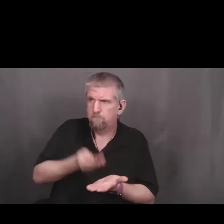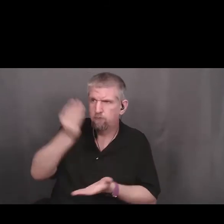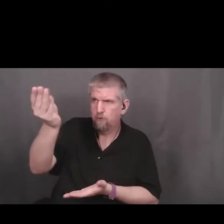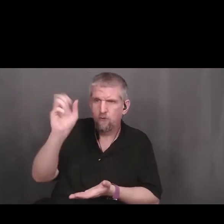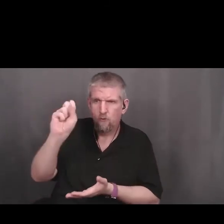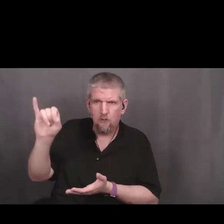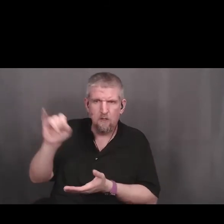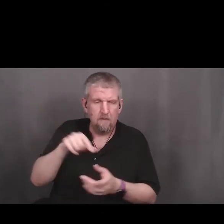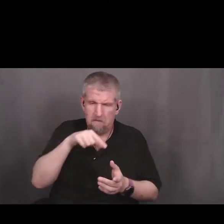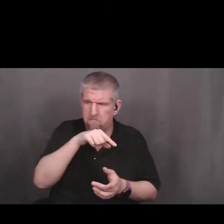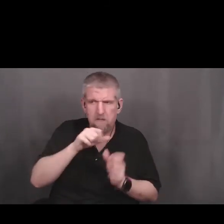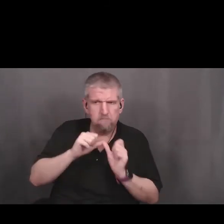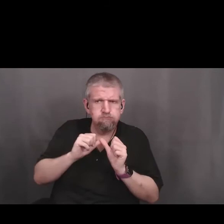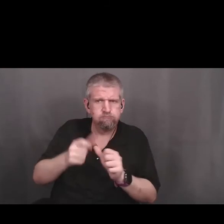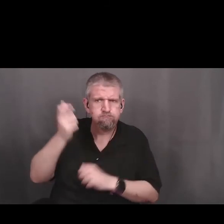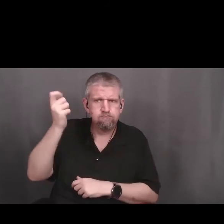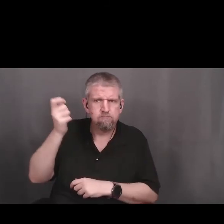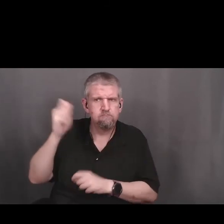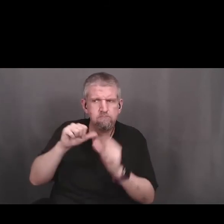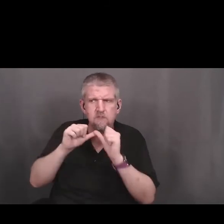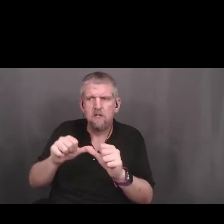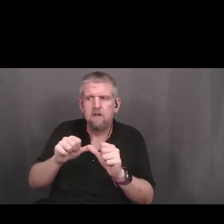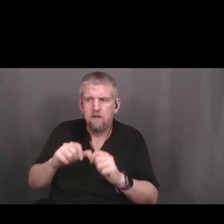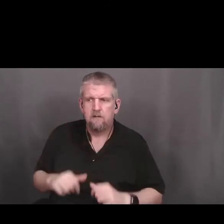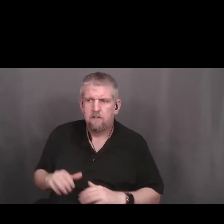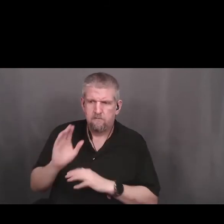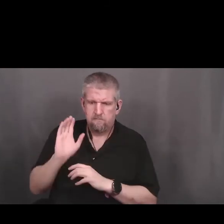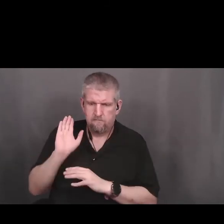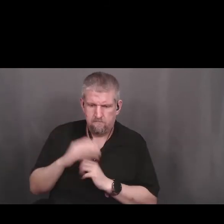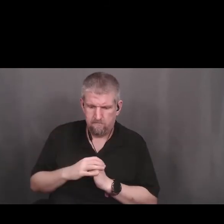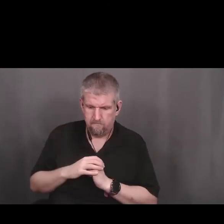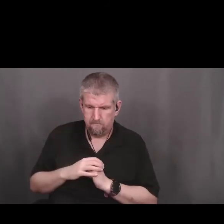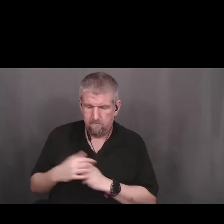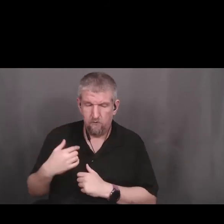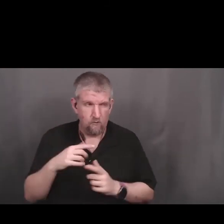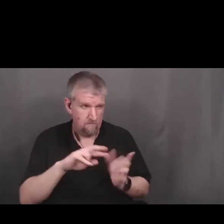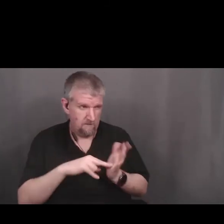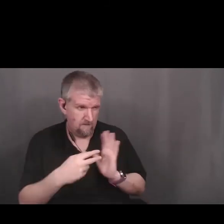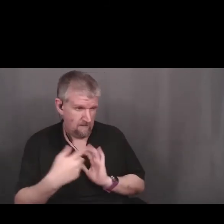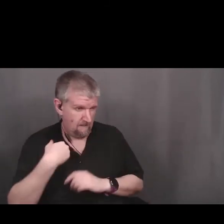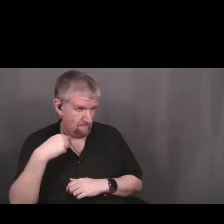those survivor benefits as someone who is a disabled adult child. [Parent] So, I would essentially apply